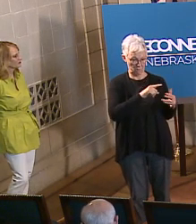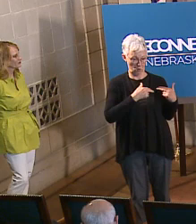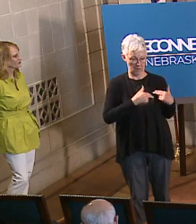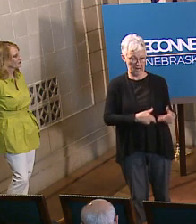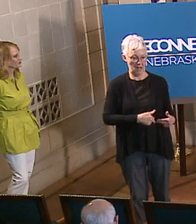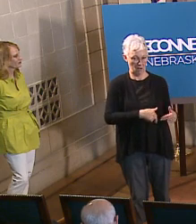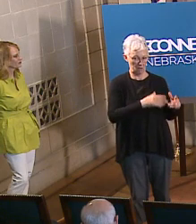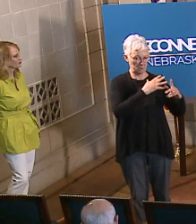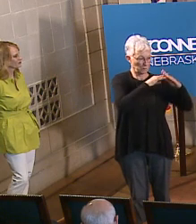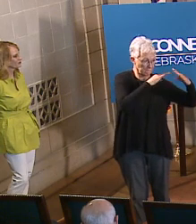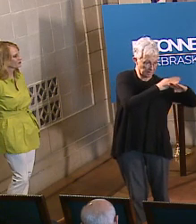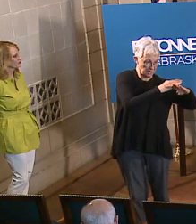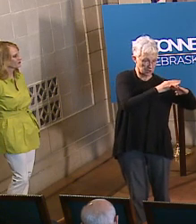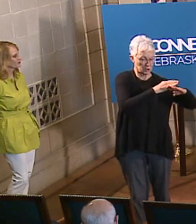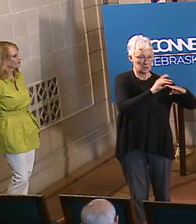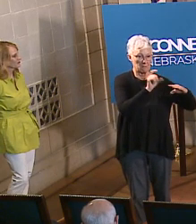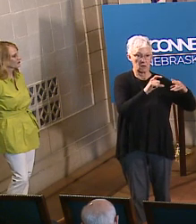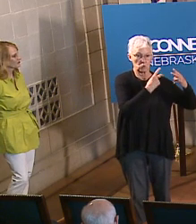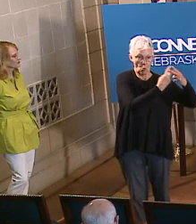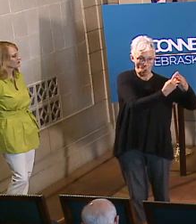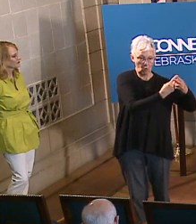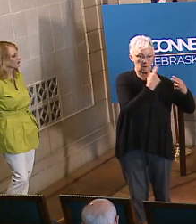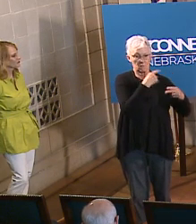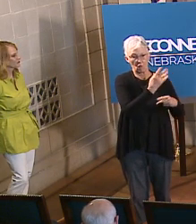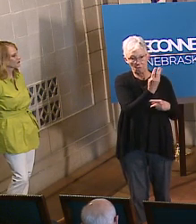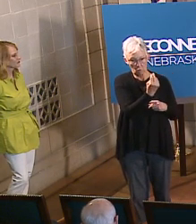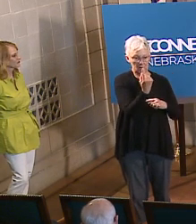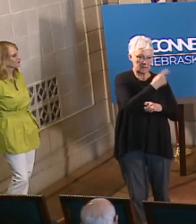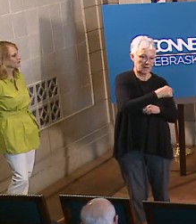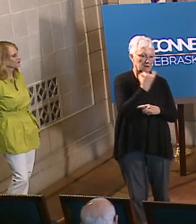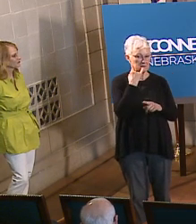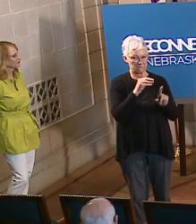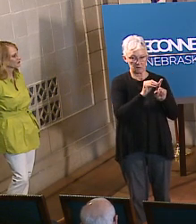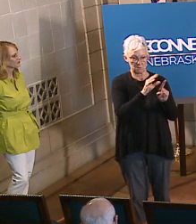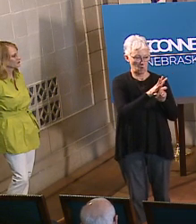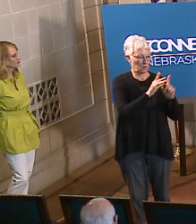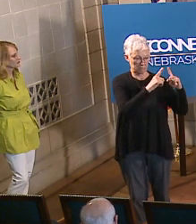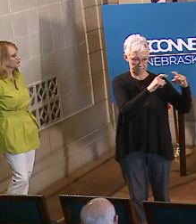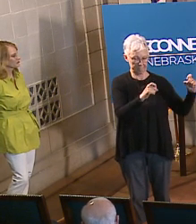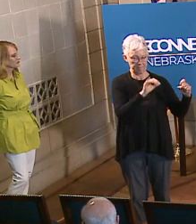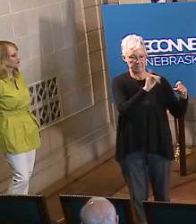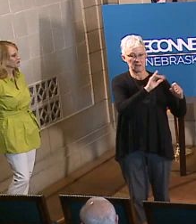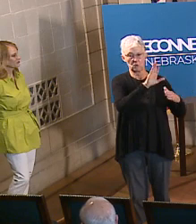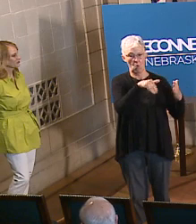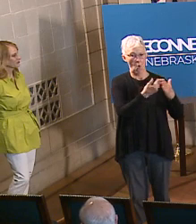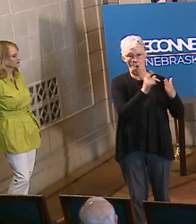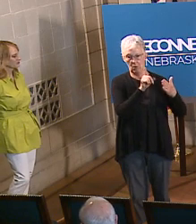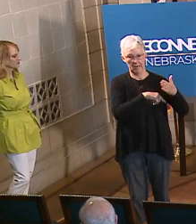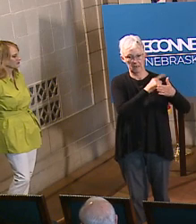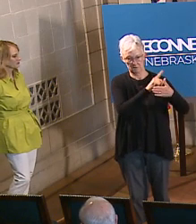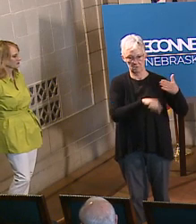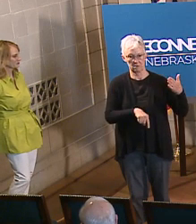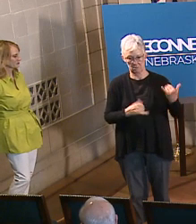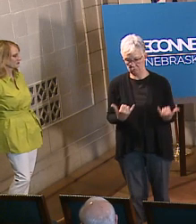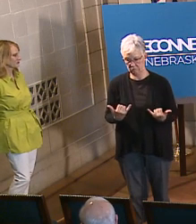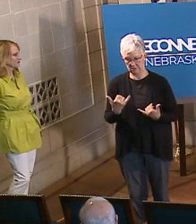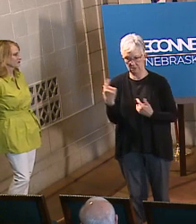OR D.H.M. TODAY TO BASICALLY END THE DIRECTED HEALTH MEASURES AT 11:59 TONIGHT.